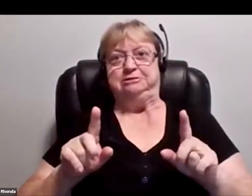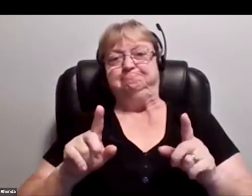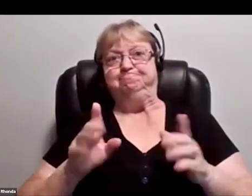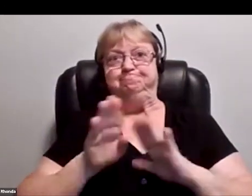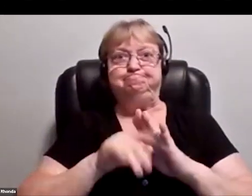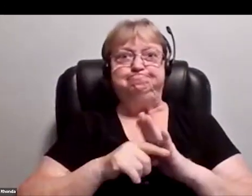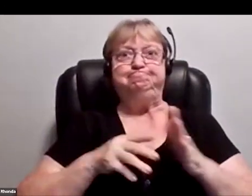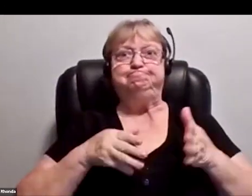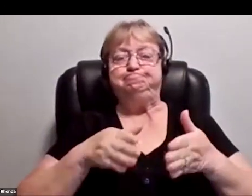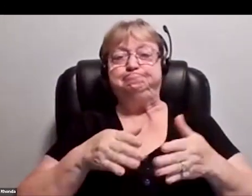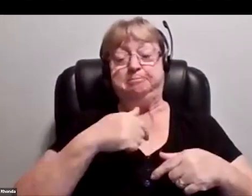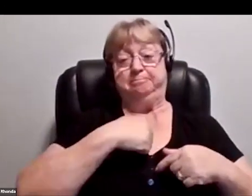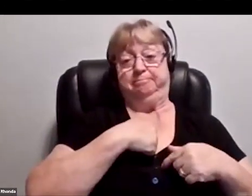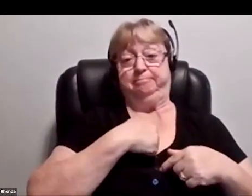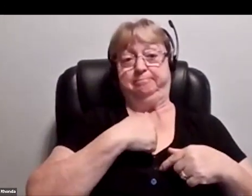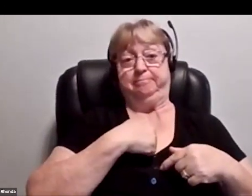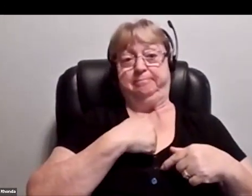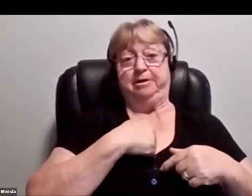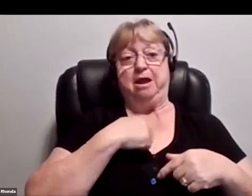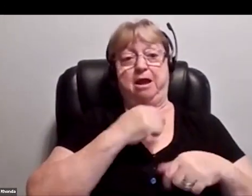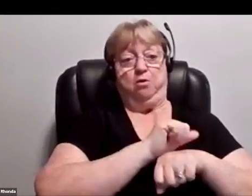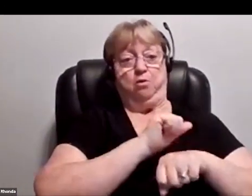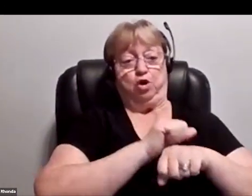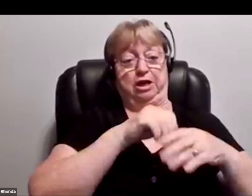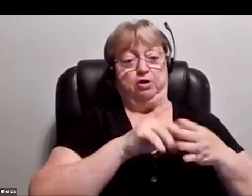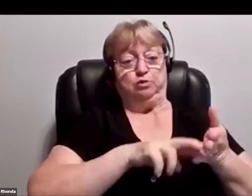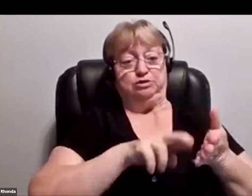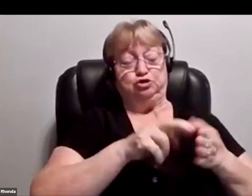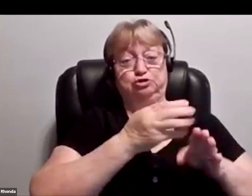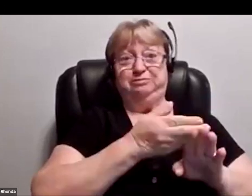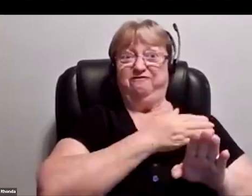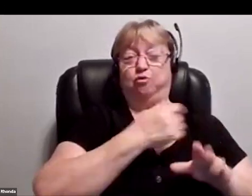I, myself, was working in research before, and I am a researcher.